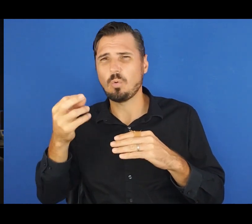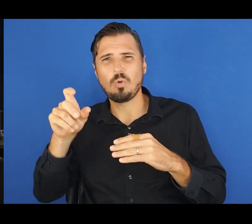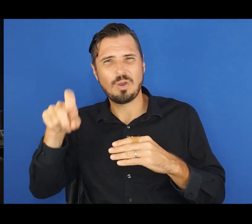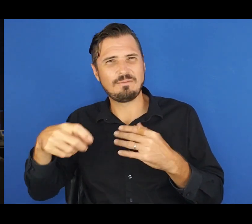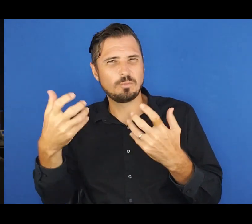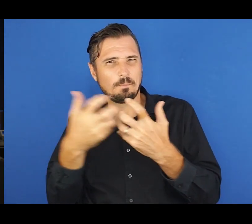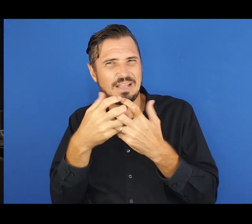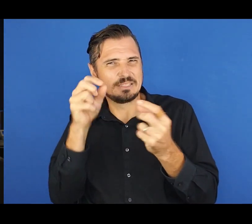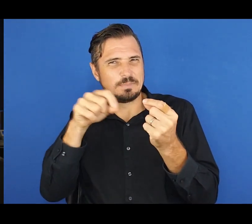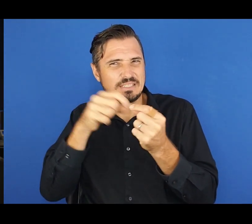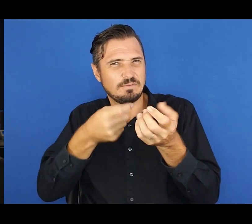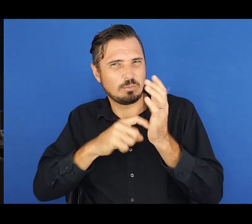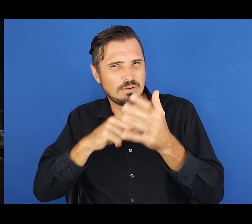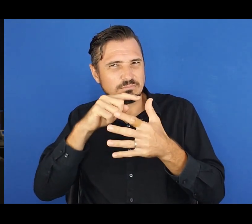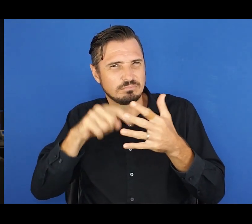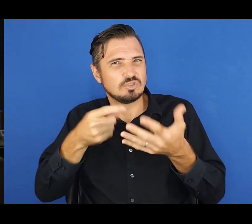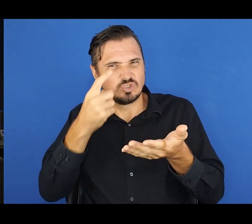please check the website for details.